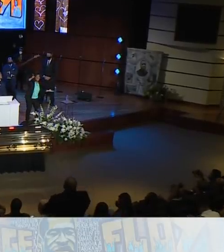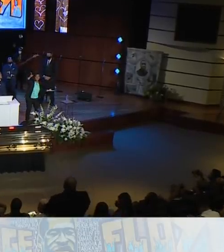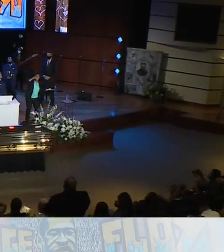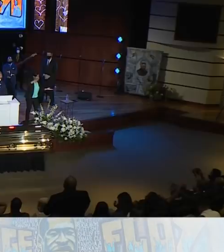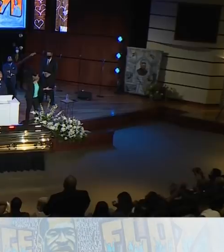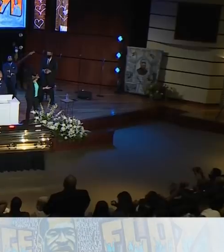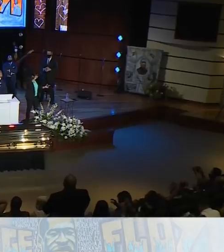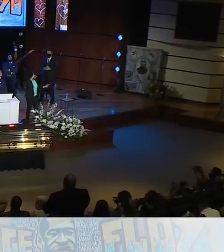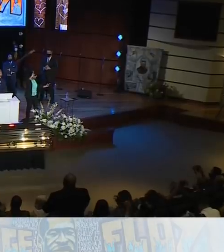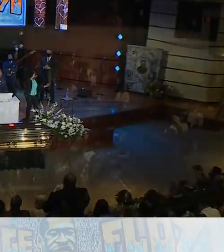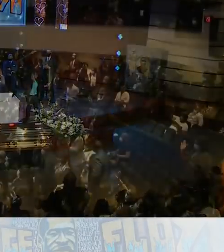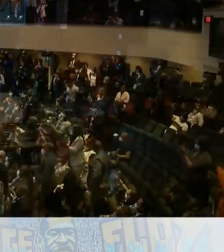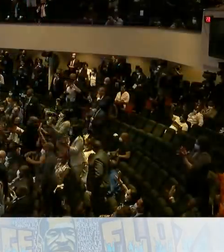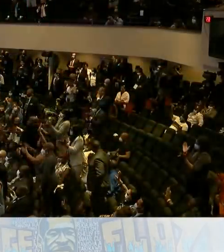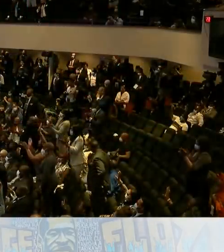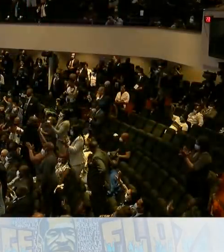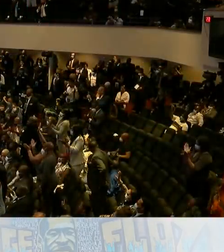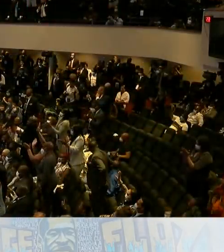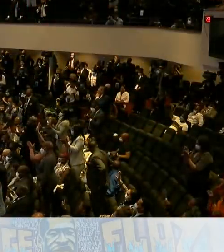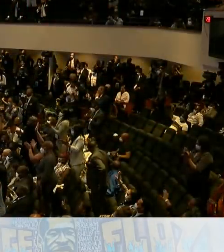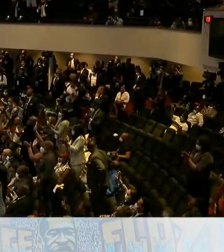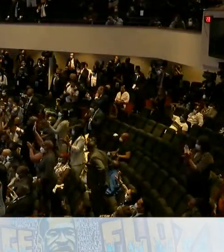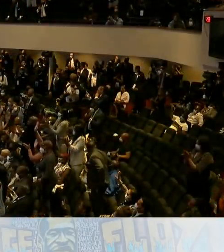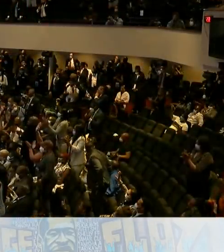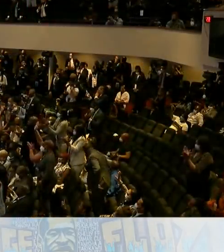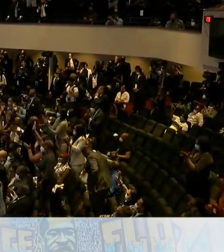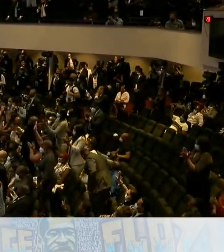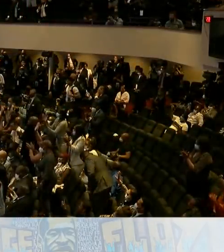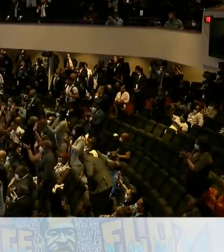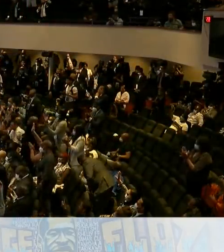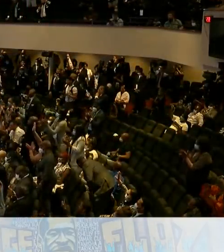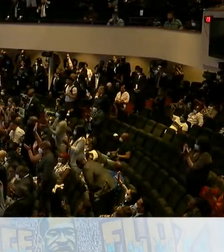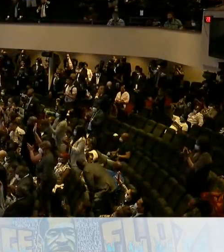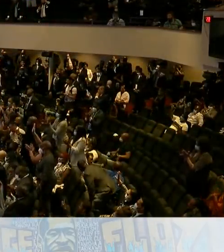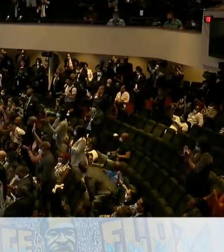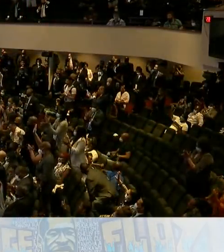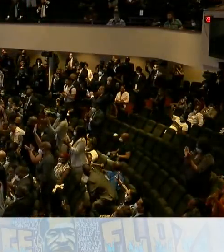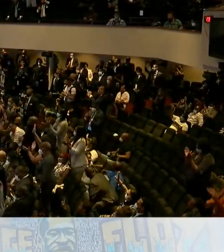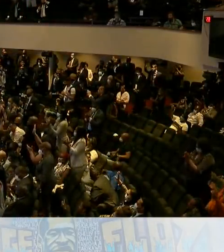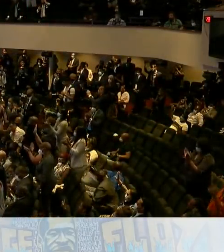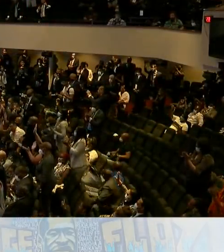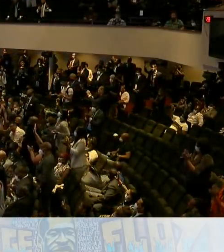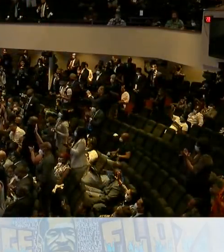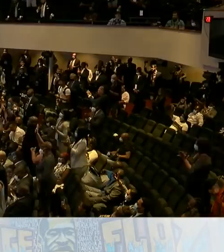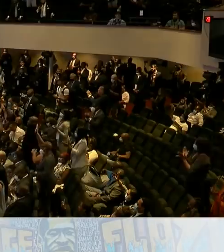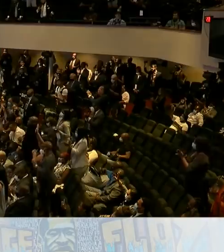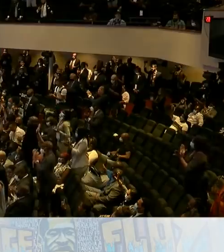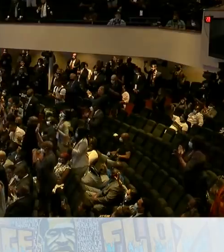REST, THERE'S A PLACE WHERE POLICE DON'T PUT KNEES ON YOU GEORGE. THERE'S A PLACE THAT